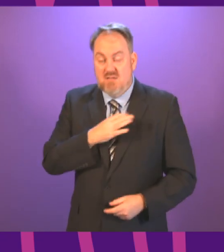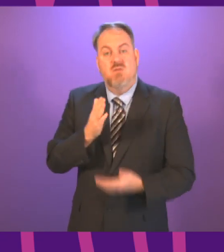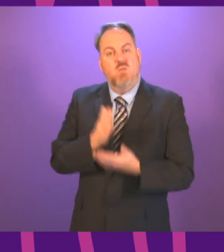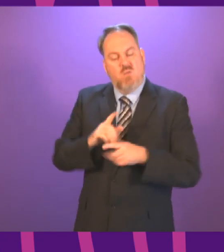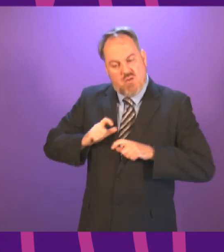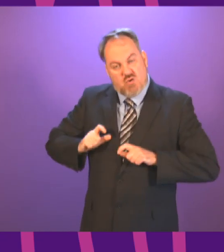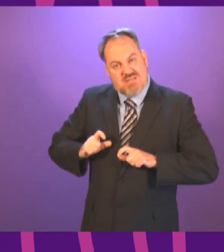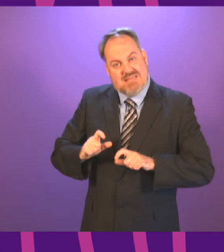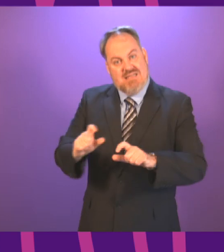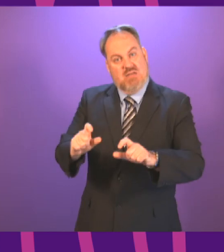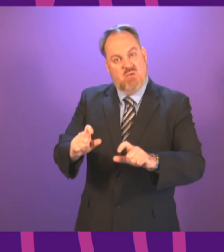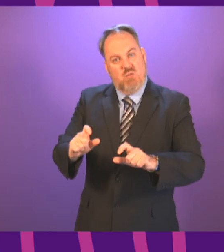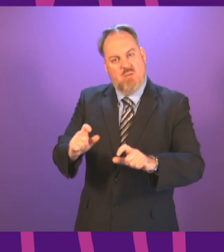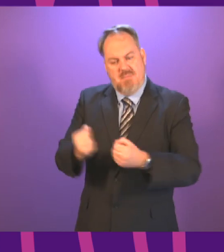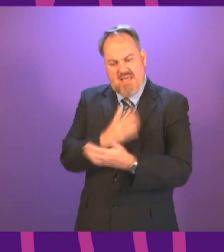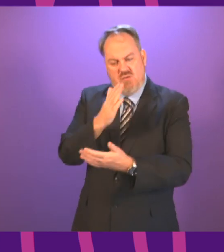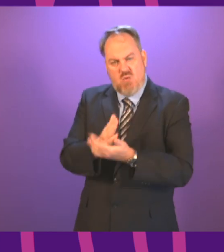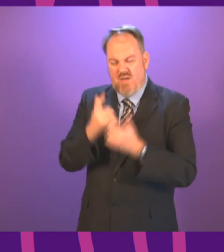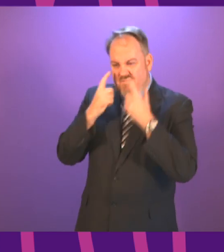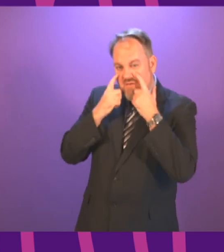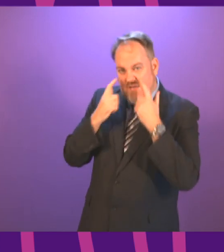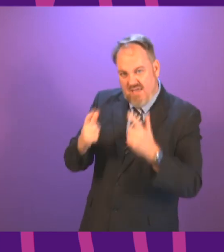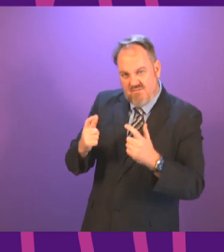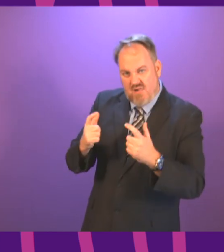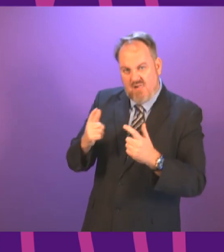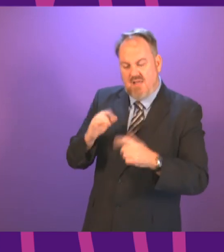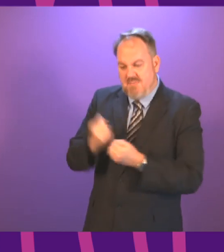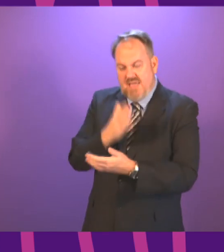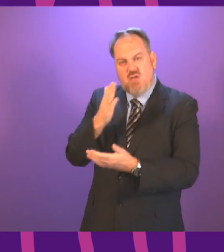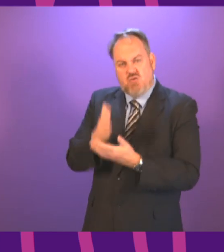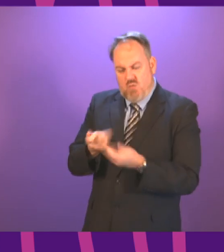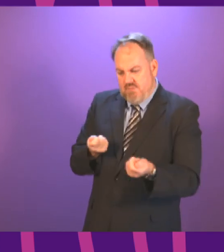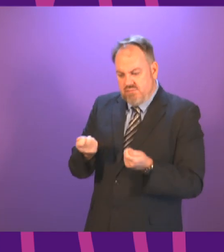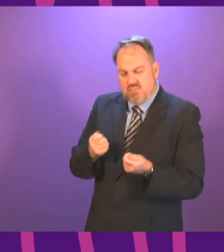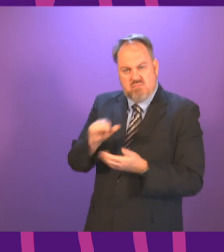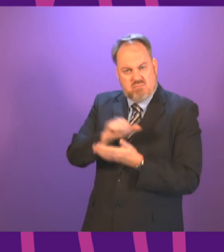allocation of levels, we will continue to take a very cautious and precautionary stance.